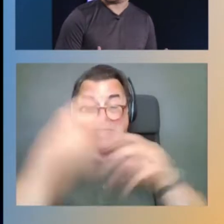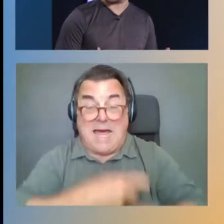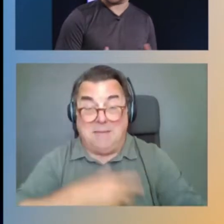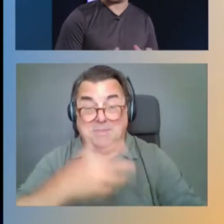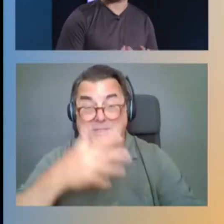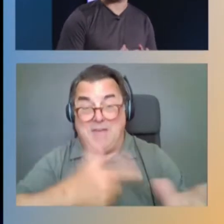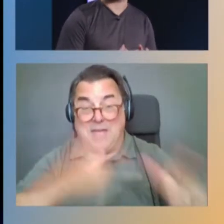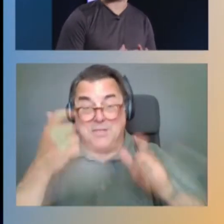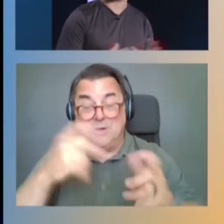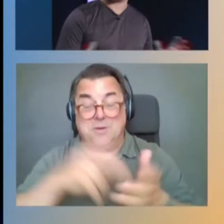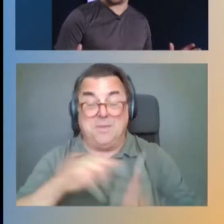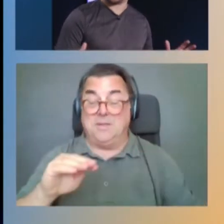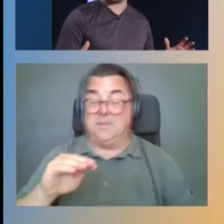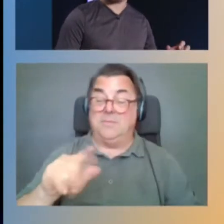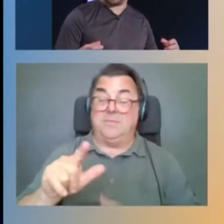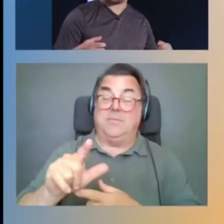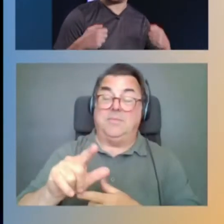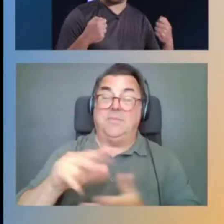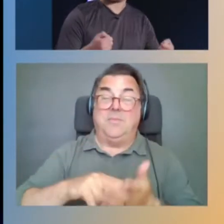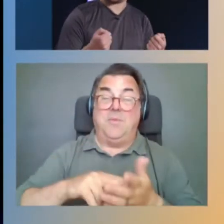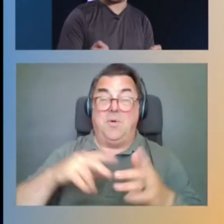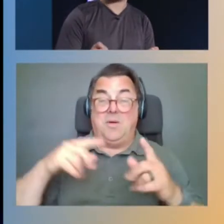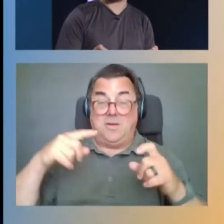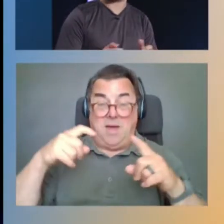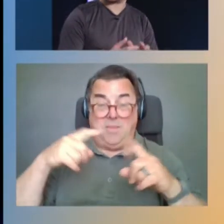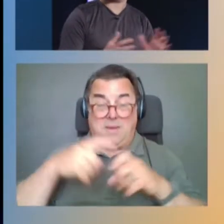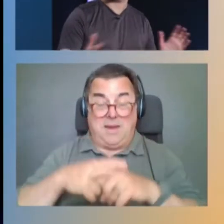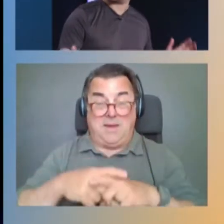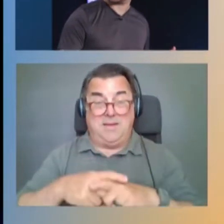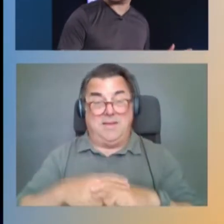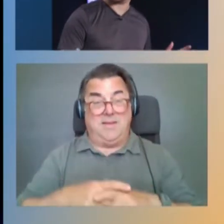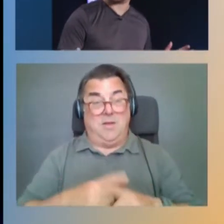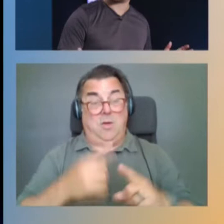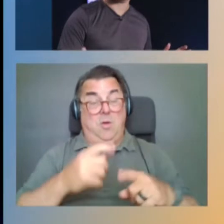It requires scale out, meaning do a single training task on multiple servers